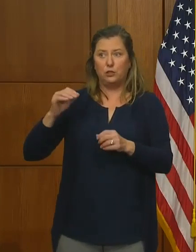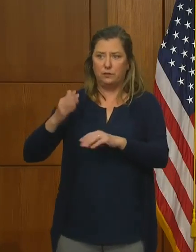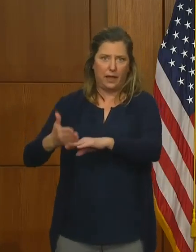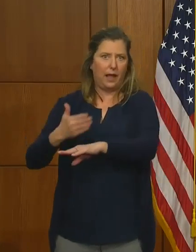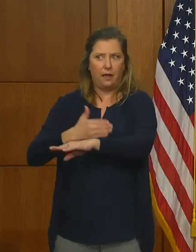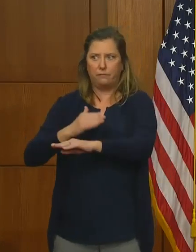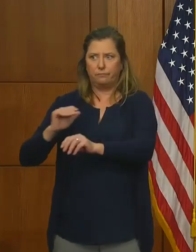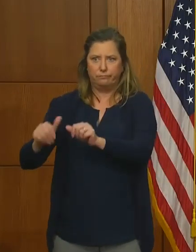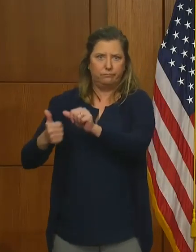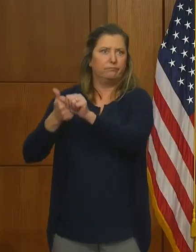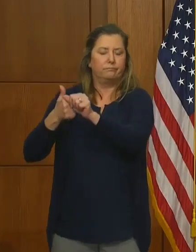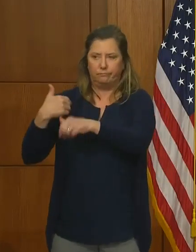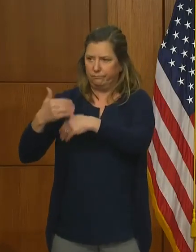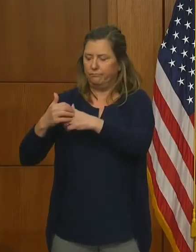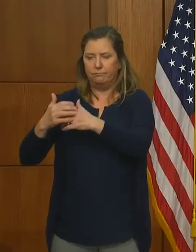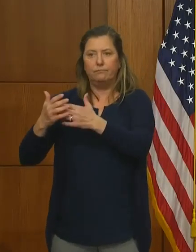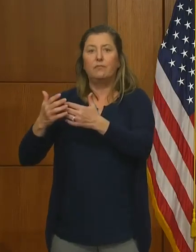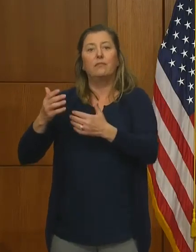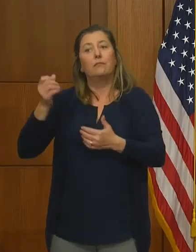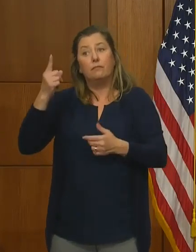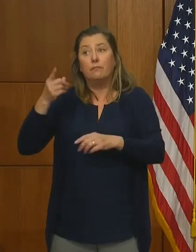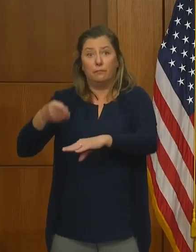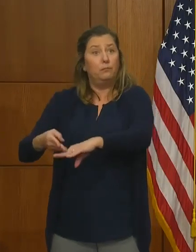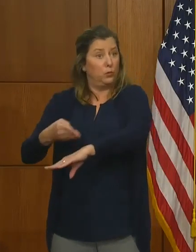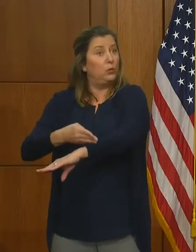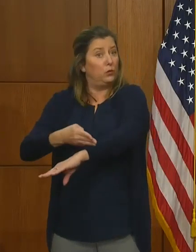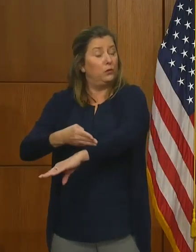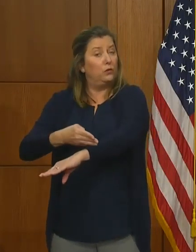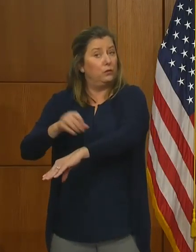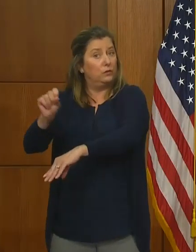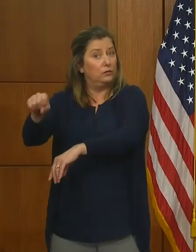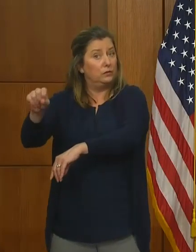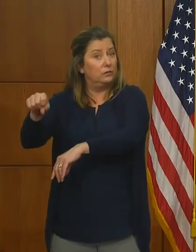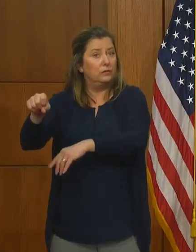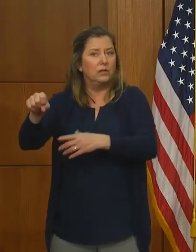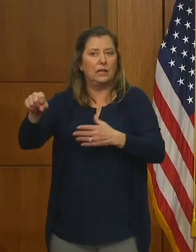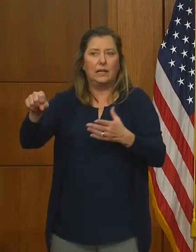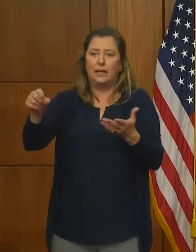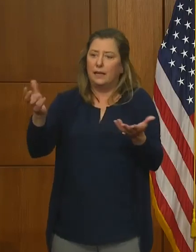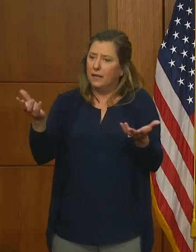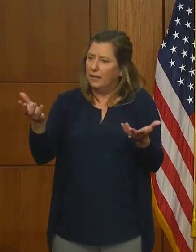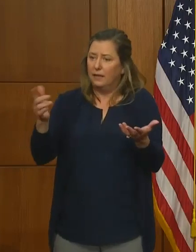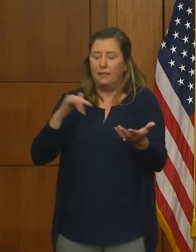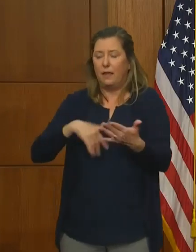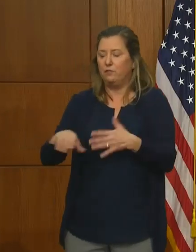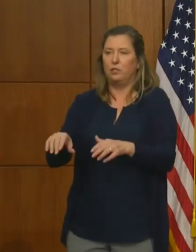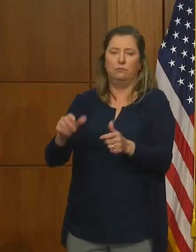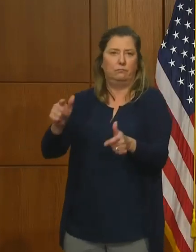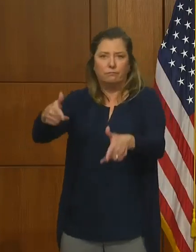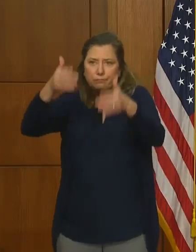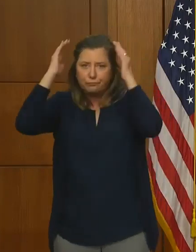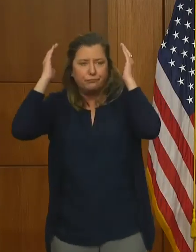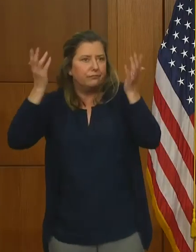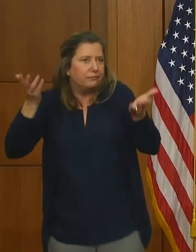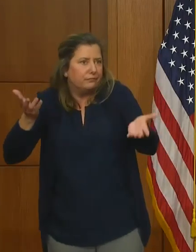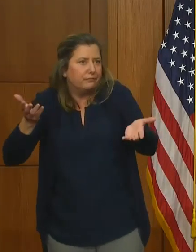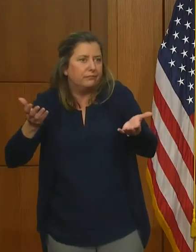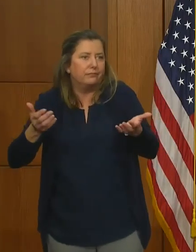NOW THEY THEY TAKE THESE APPLICATIONS THROUGH- AND- WHILE THINGS HAVE IMPROVED- AT